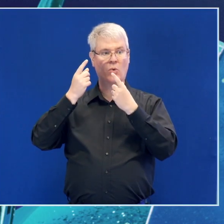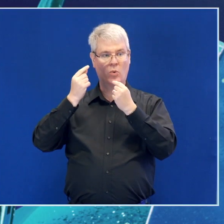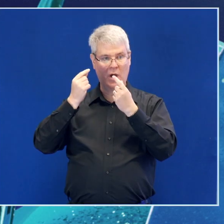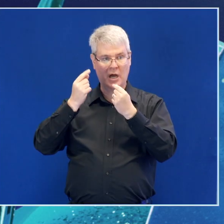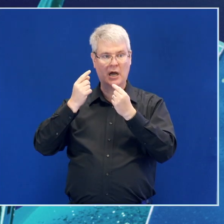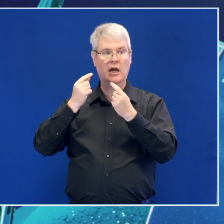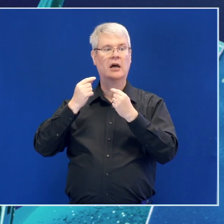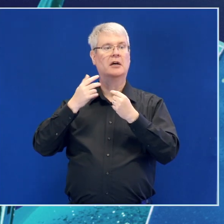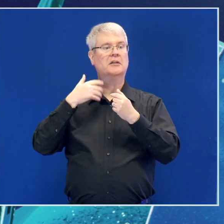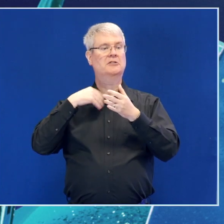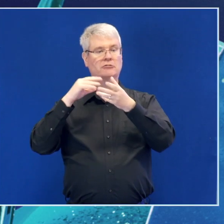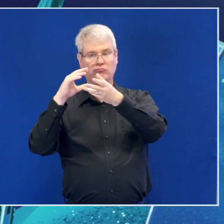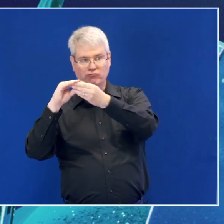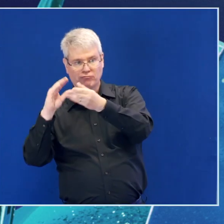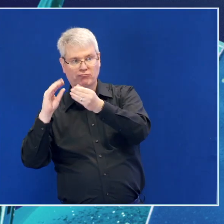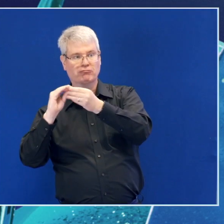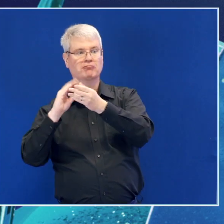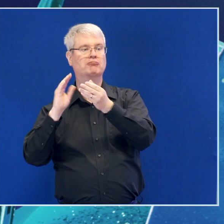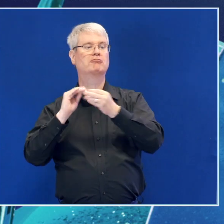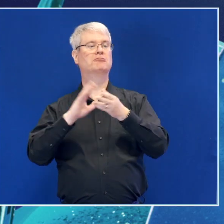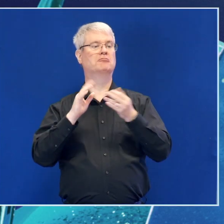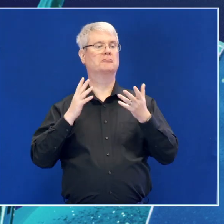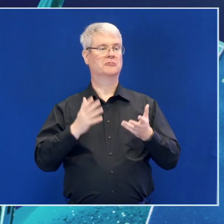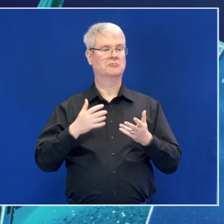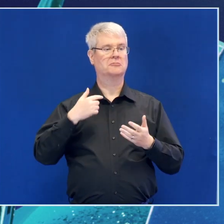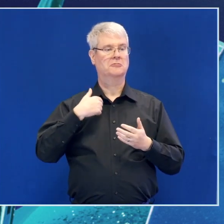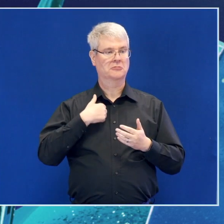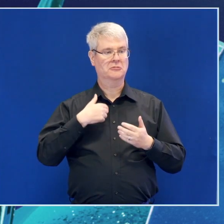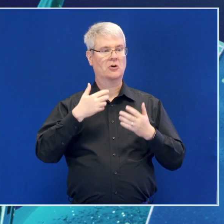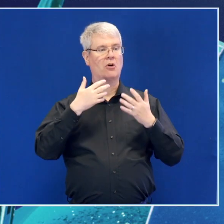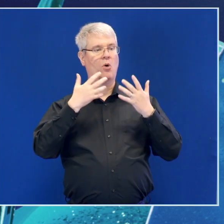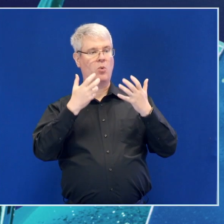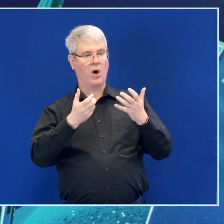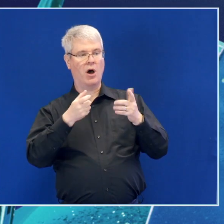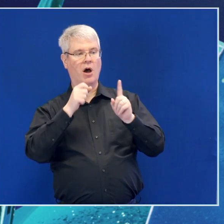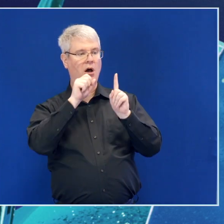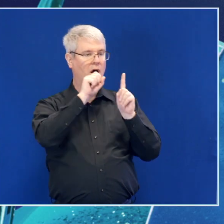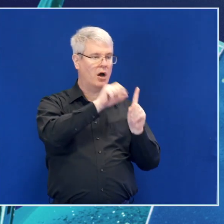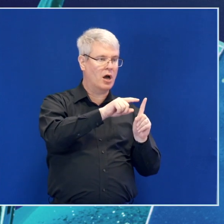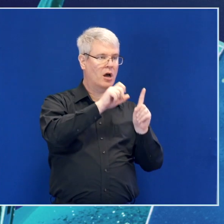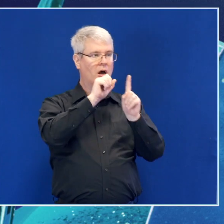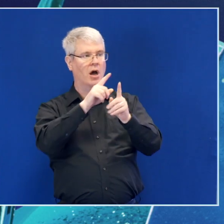and then it provides its sources and facts.